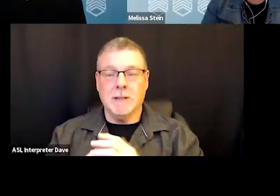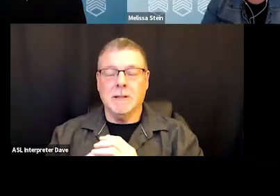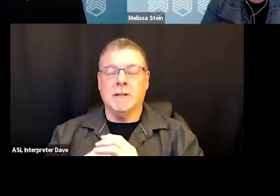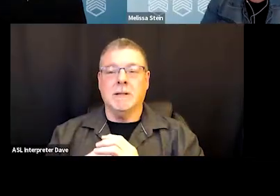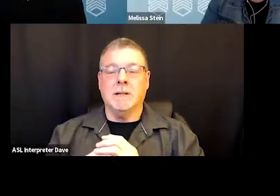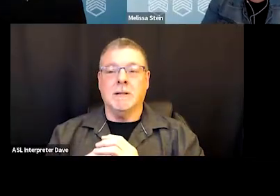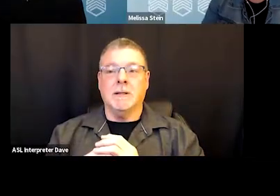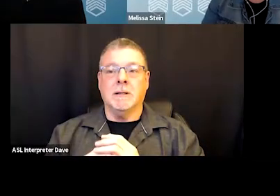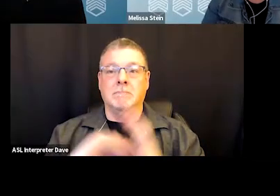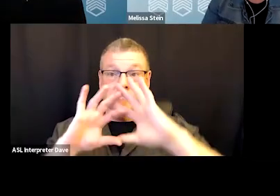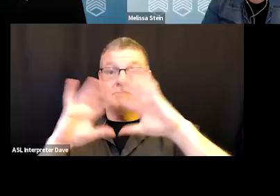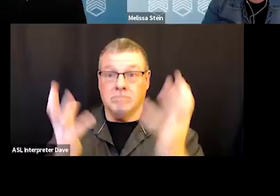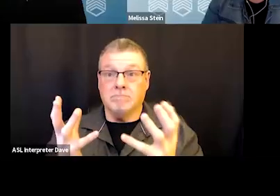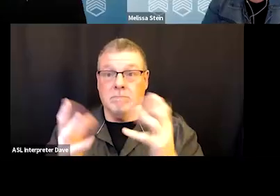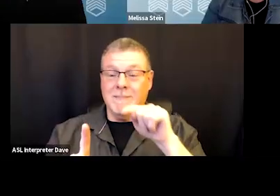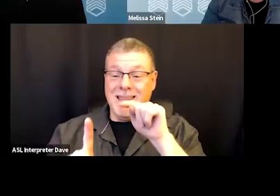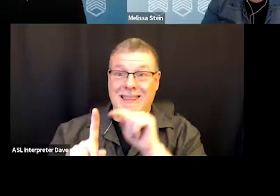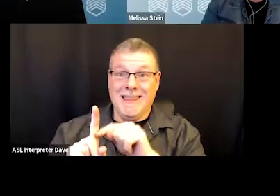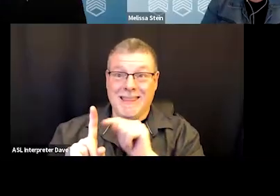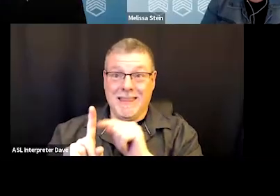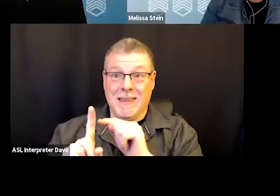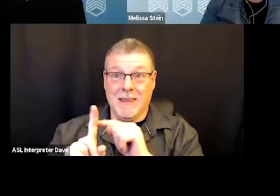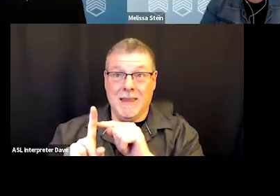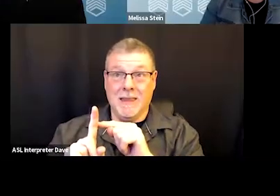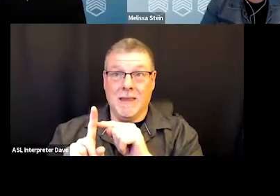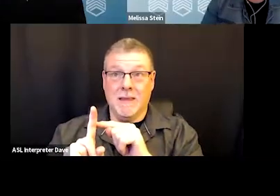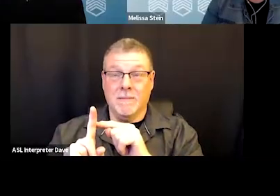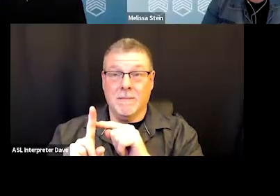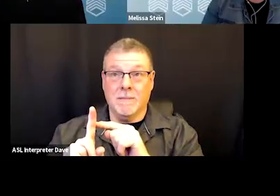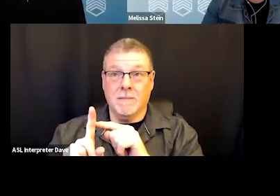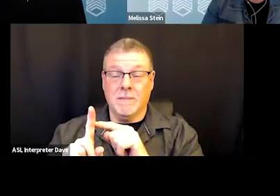that they encourage the use of unobserved methodologies